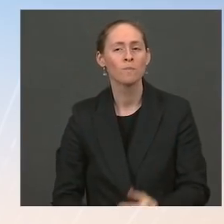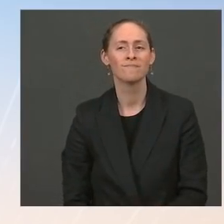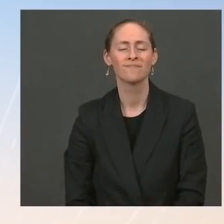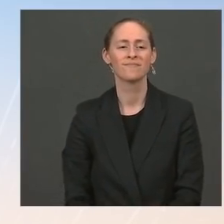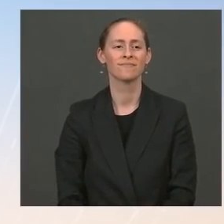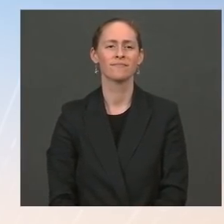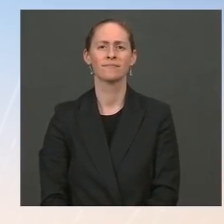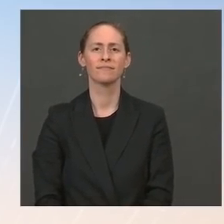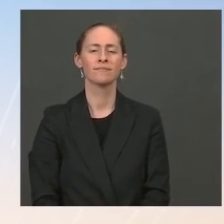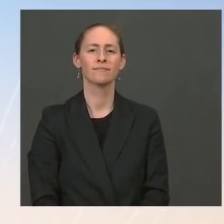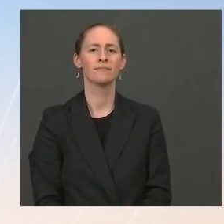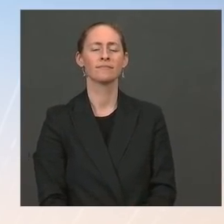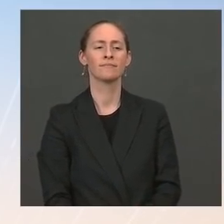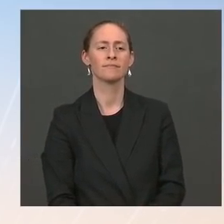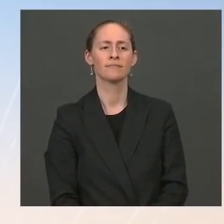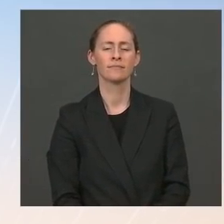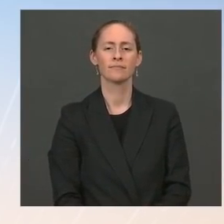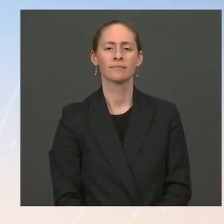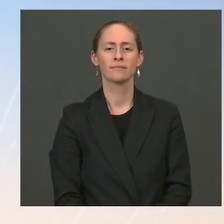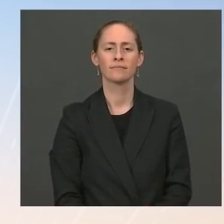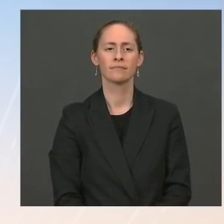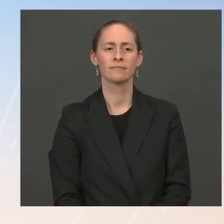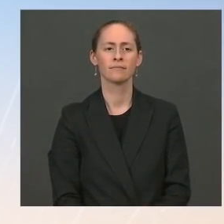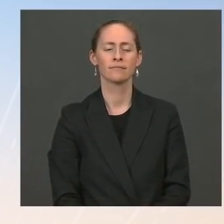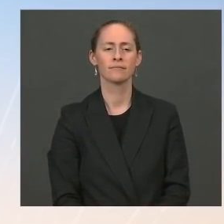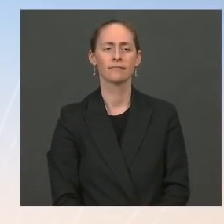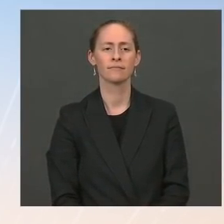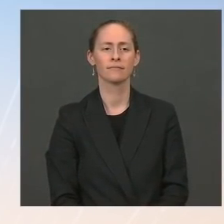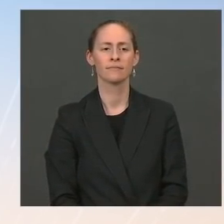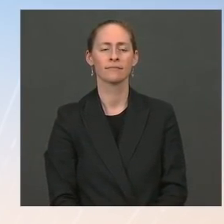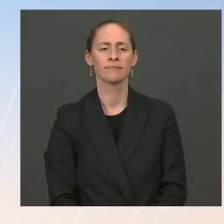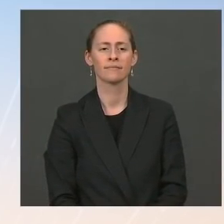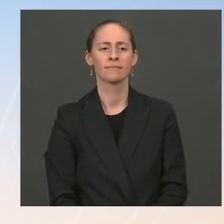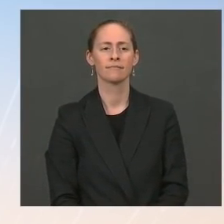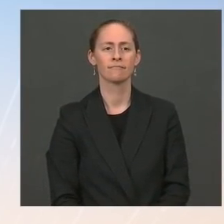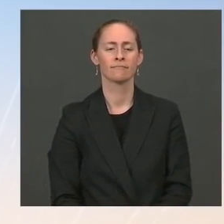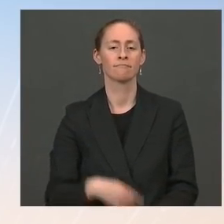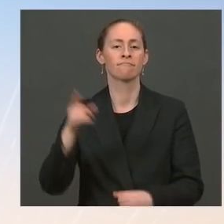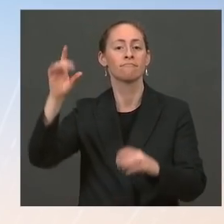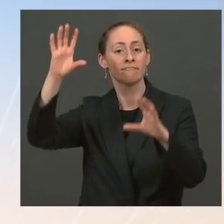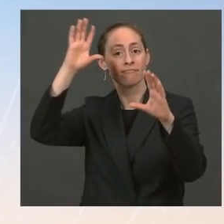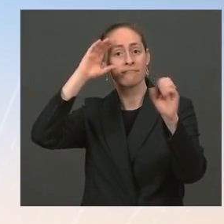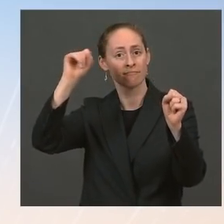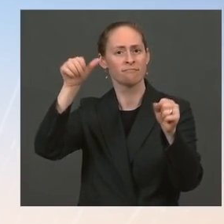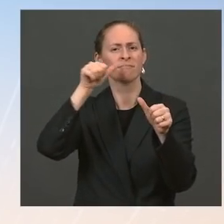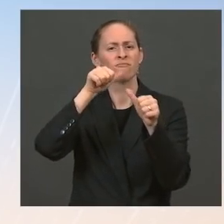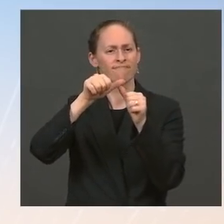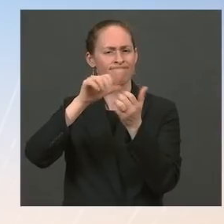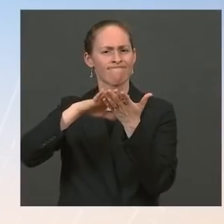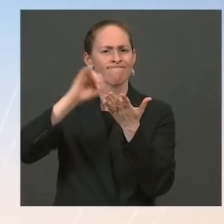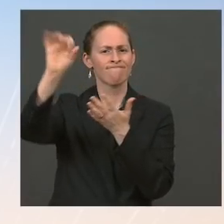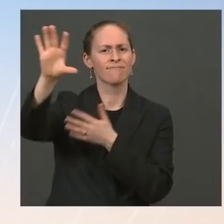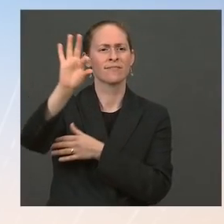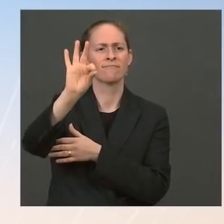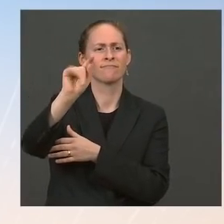The Press: You talked about the letter the President wrote to the FTC. How fast does the President expect that letter to bring down gas prices?